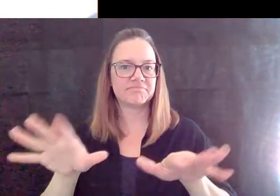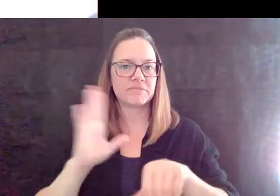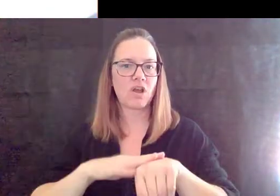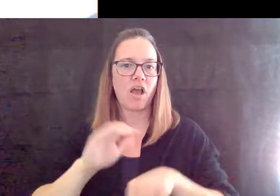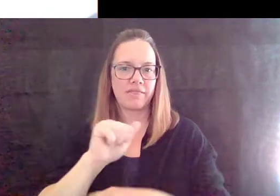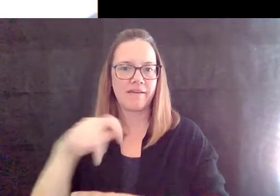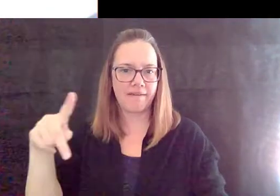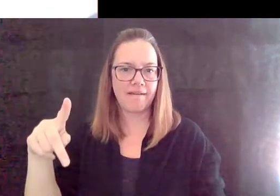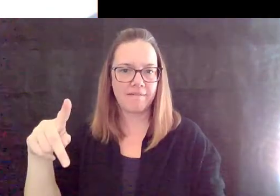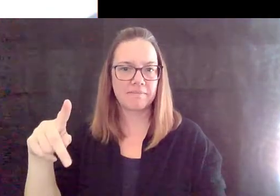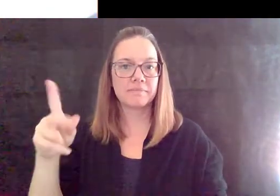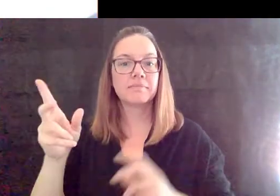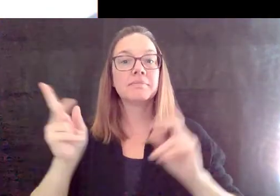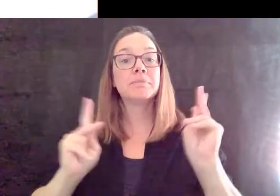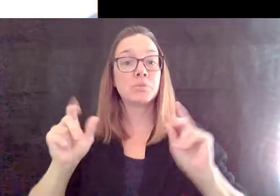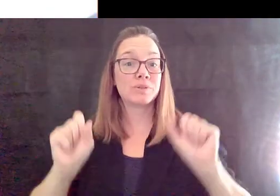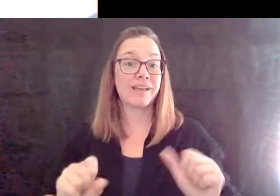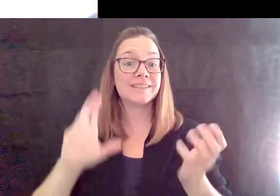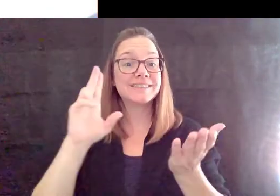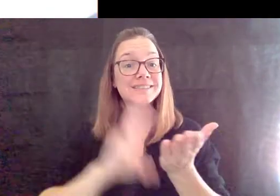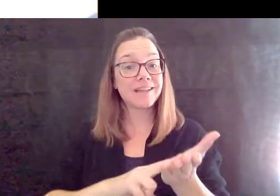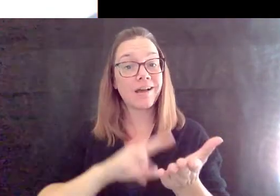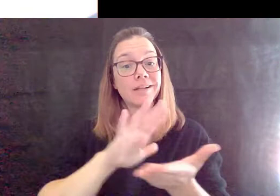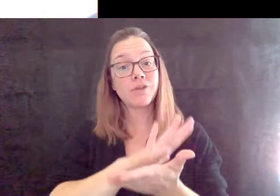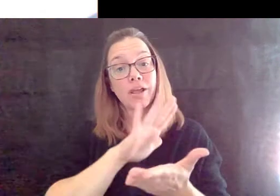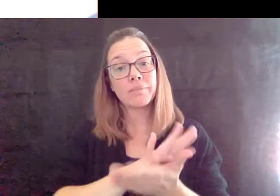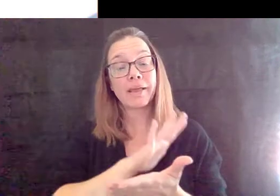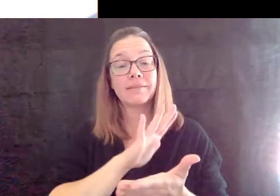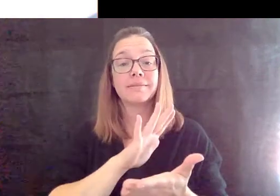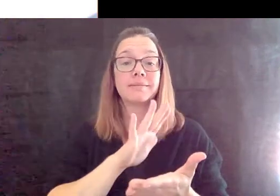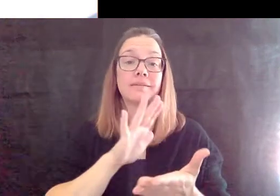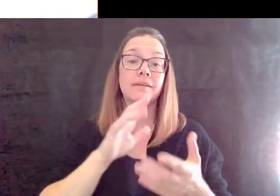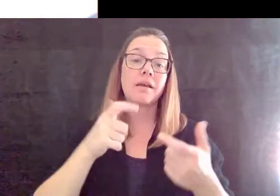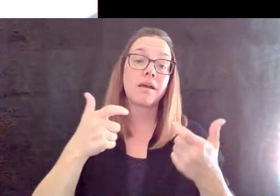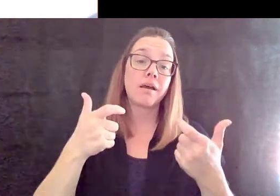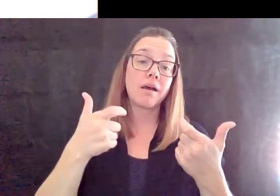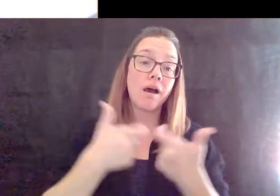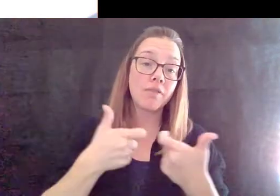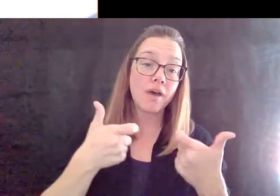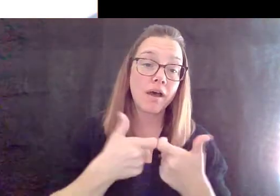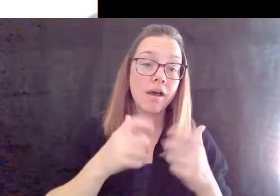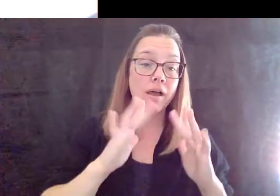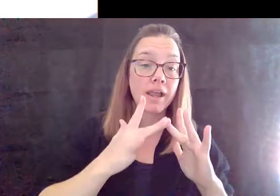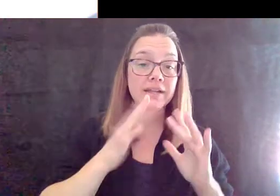telehealth services can sign documents and paperwork that they would normally complete in a waiting room.